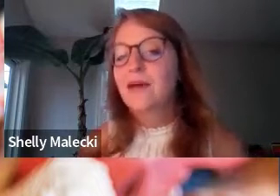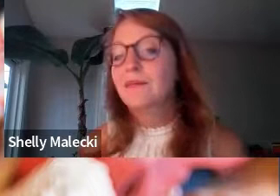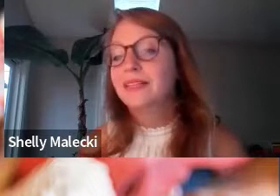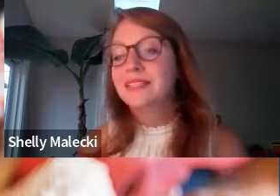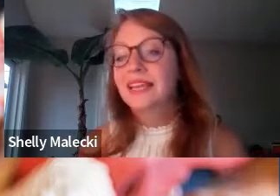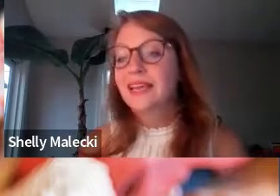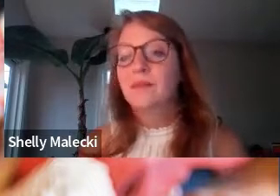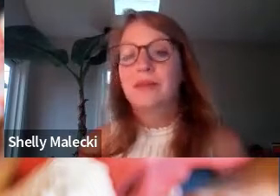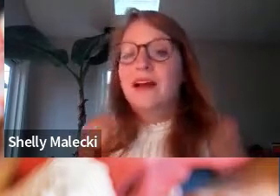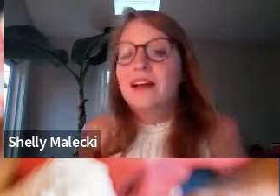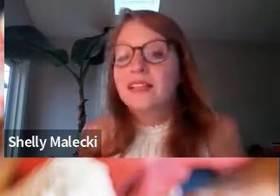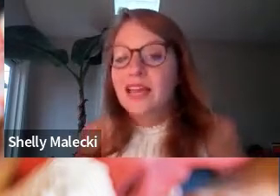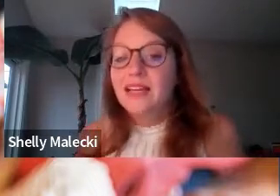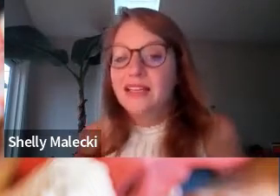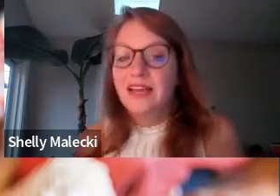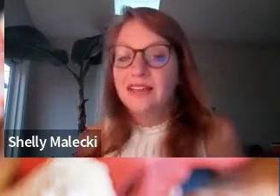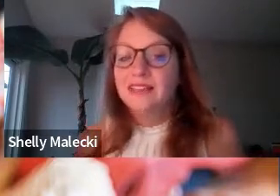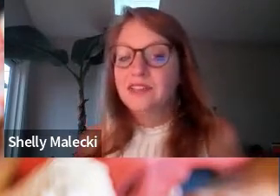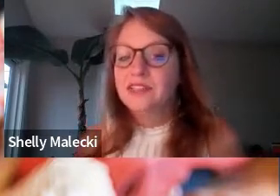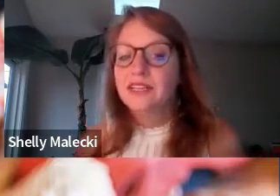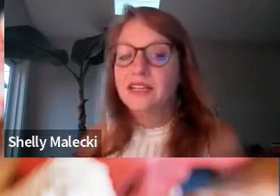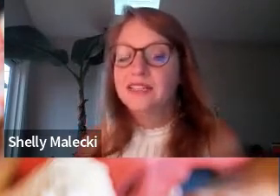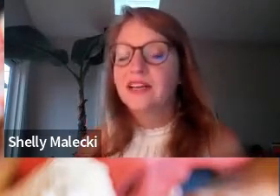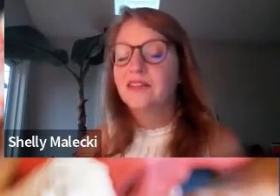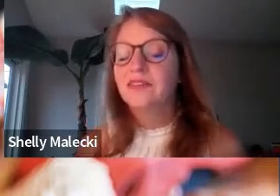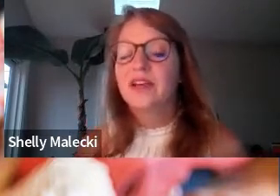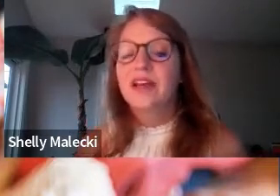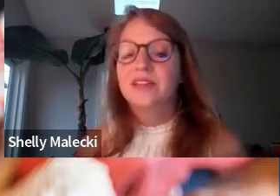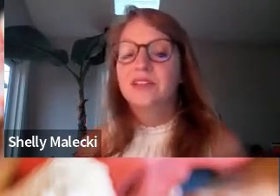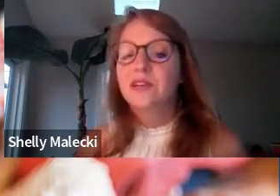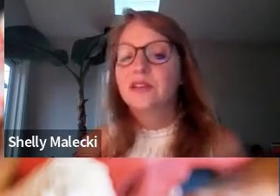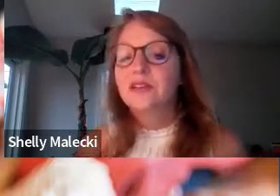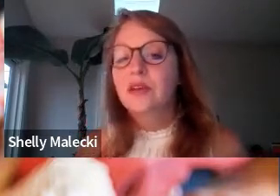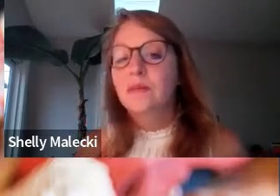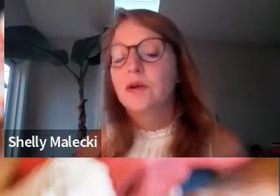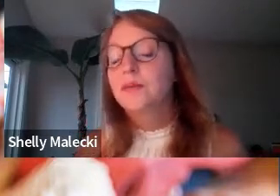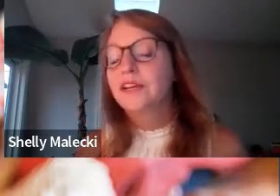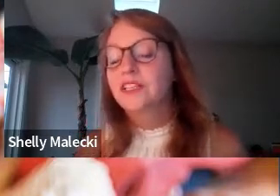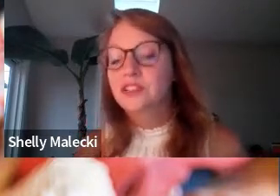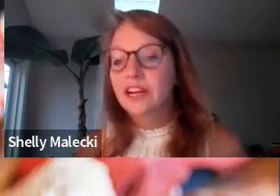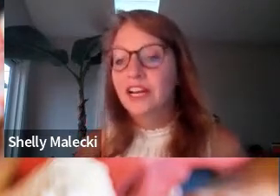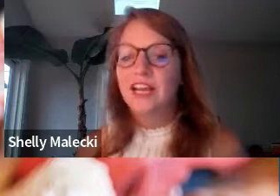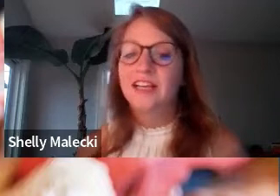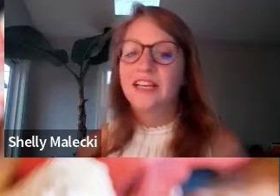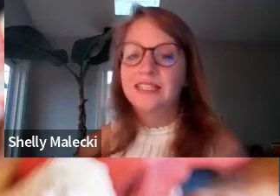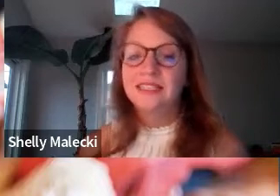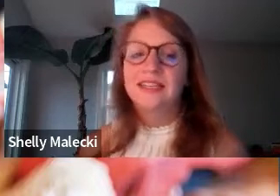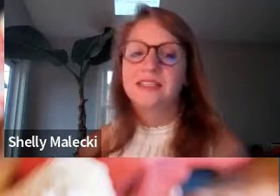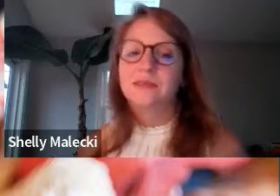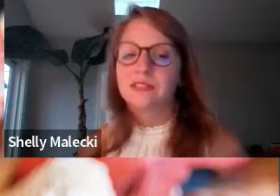that means thinking beyond the EdTech solution itself to include the appropriate training, needs, assessment,